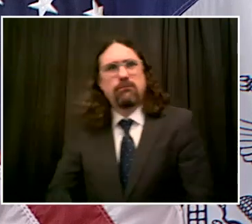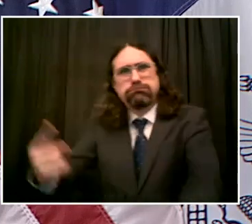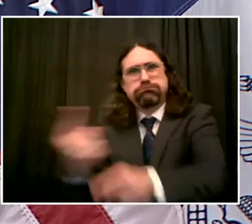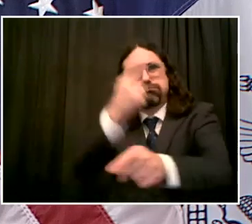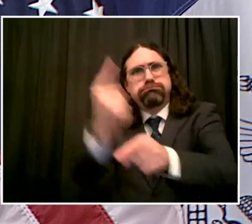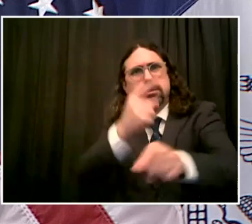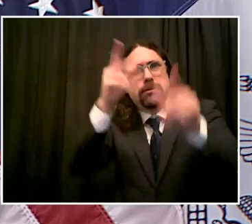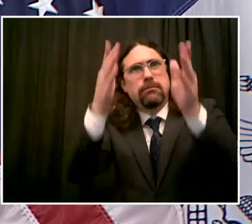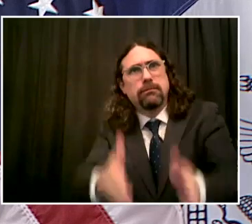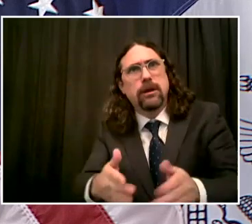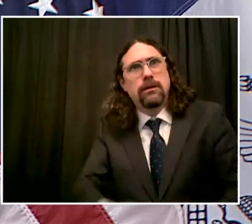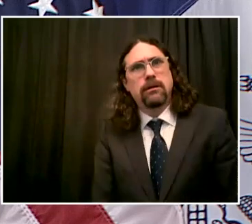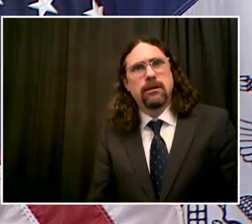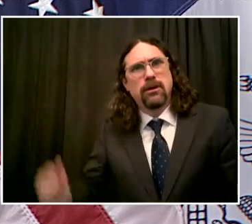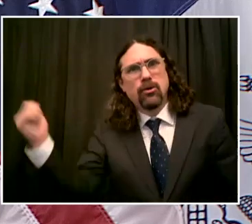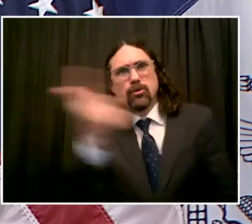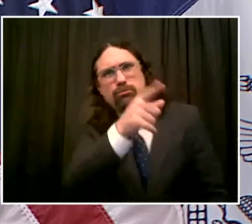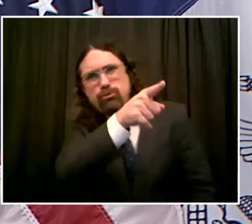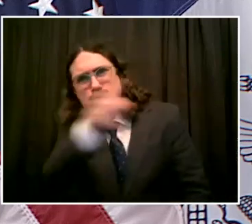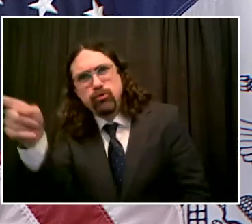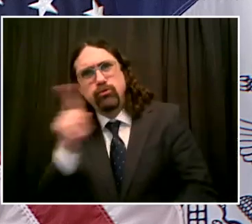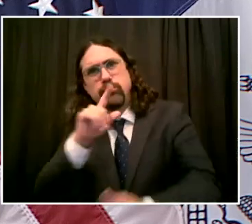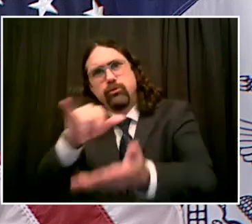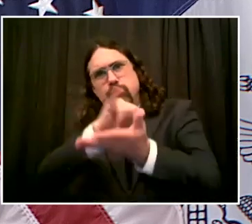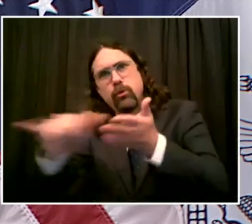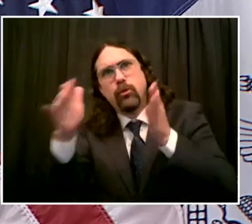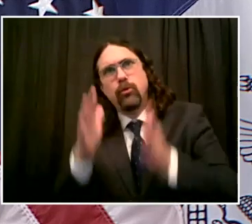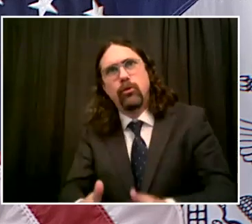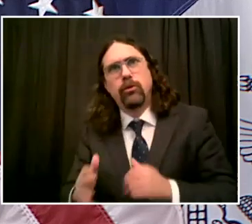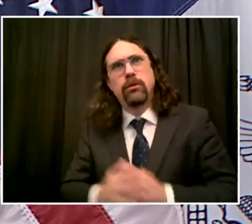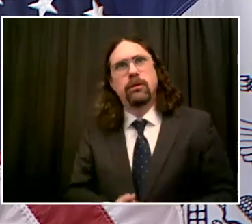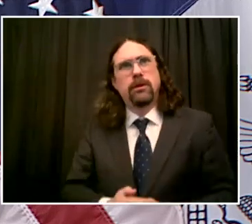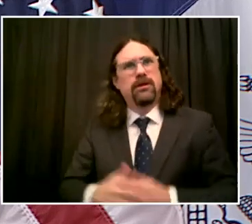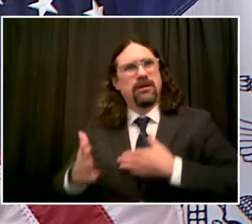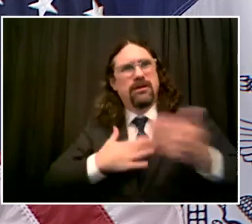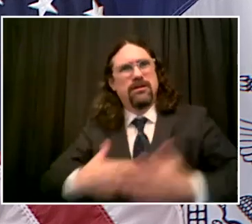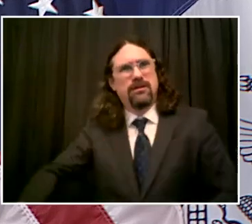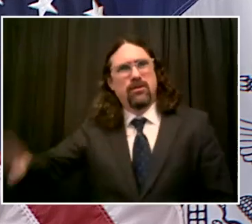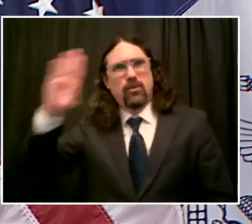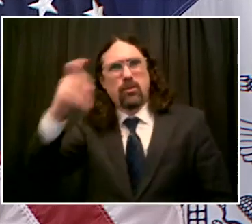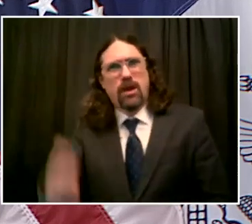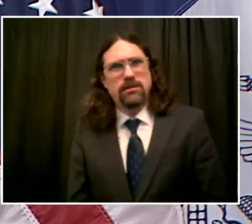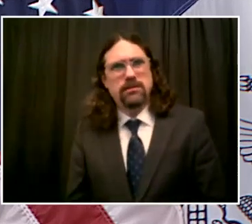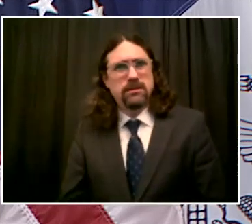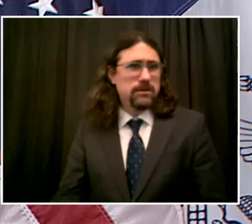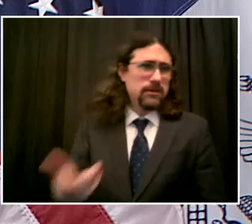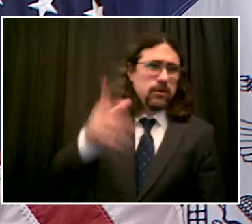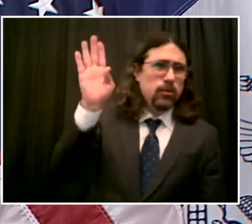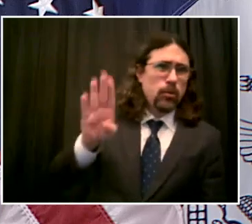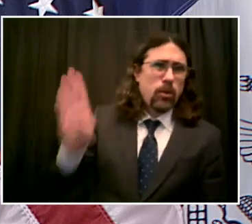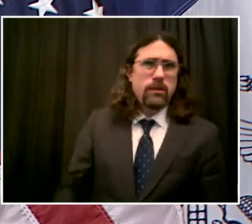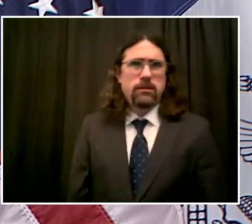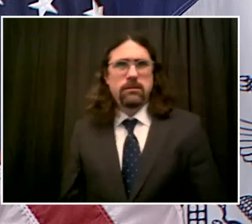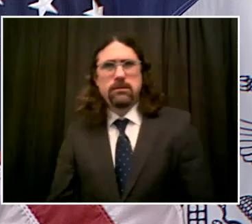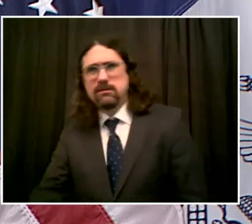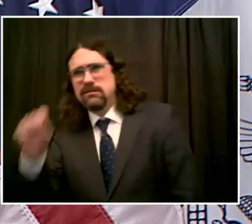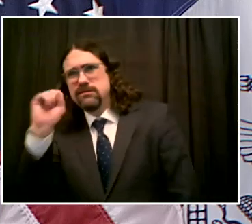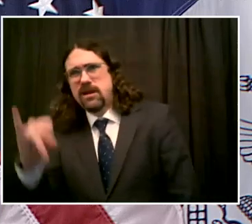UNIFORM, WE ARE ALL NEW YORKERS. I DON'T CARE WHICH BURB YOU LIVE IN, WHAT